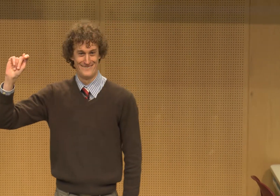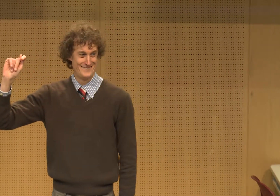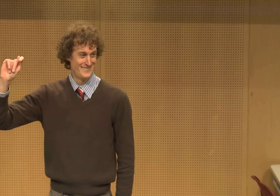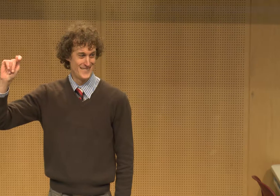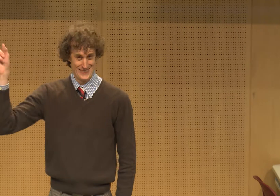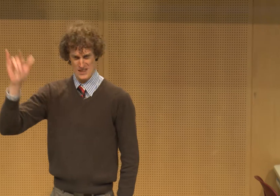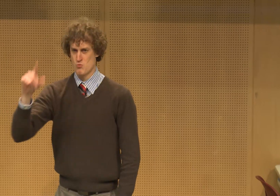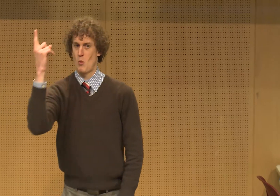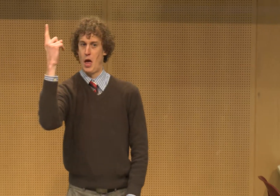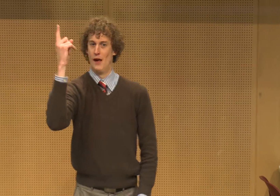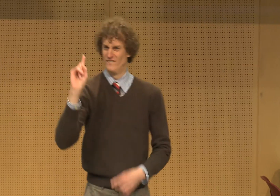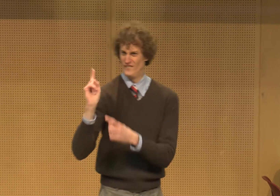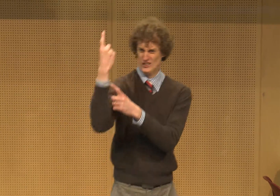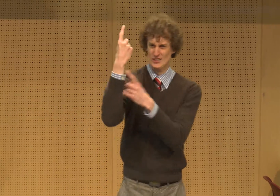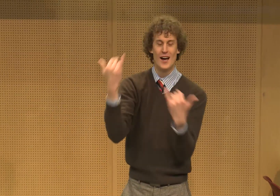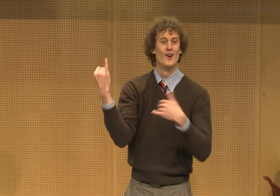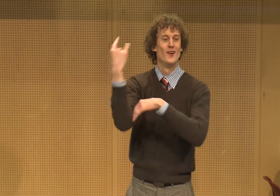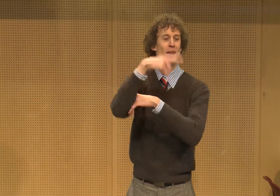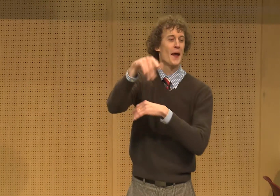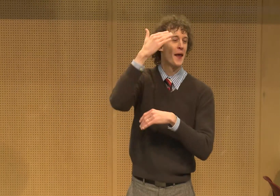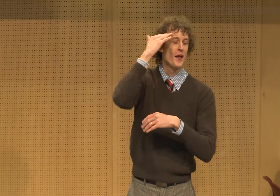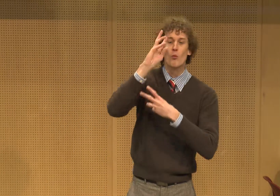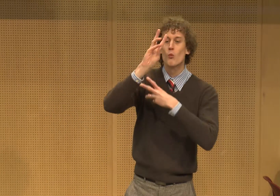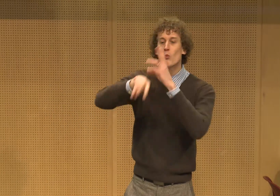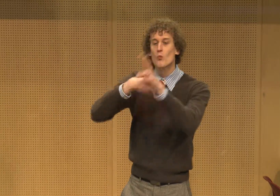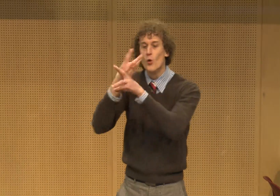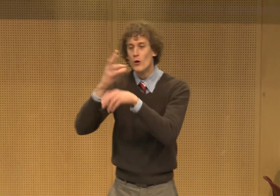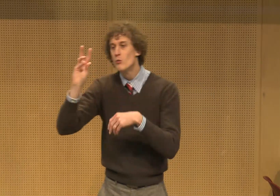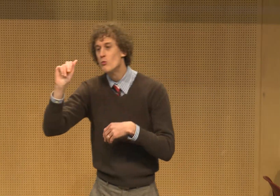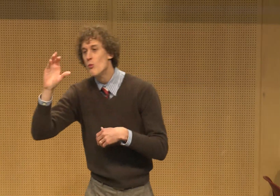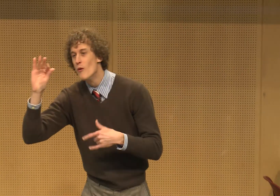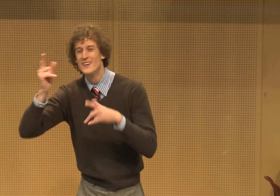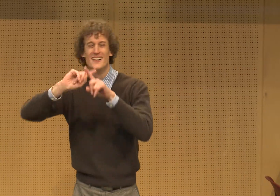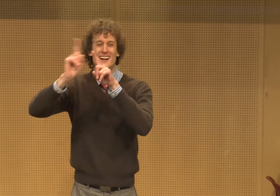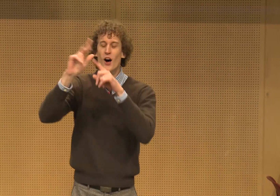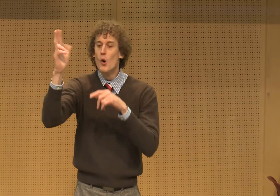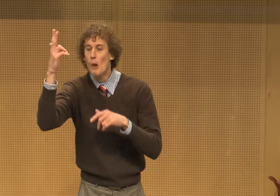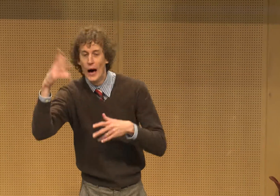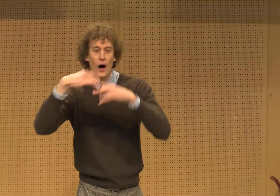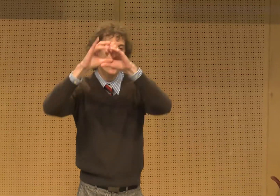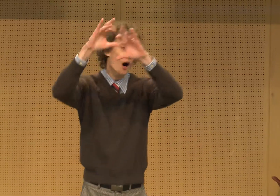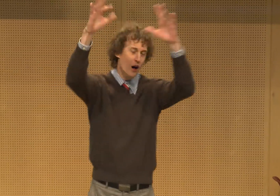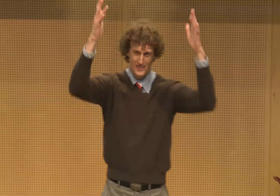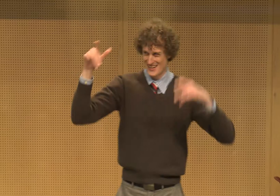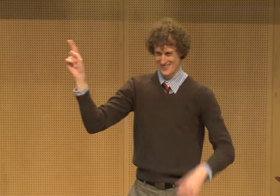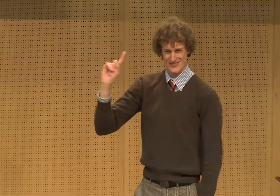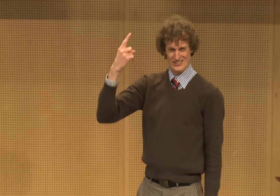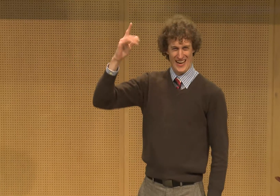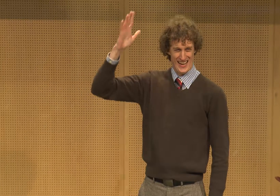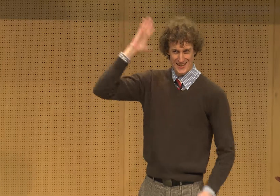"Warcraft." That was one of the first to date. You know, wow, it's "World of Warcraft" and things like that.